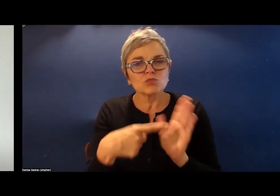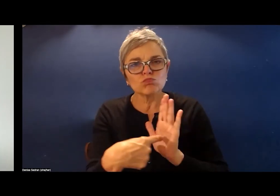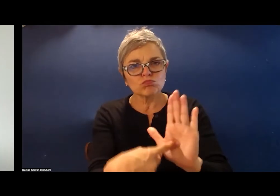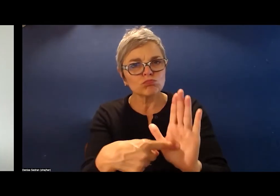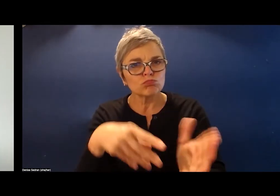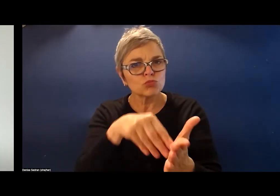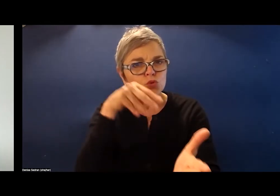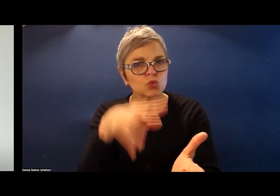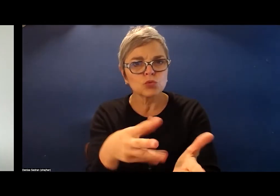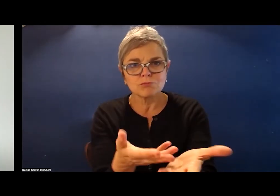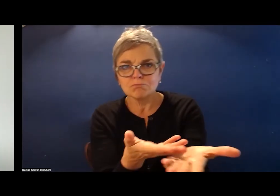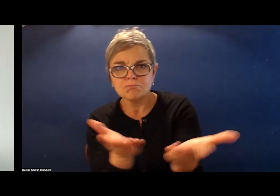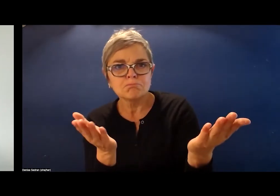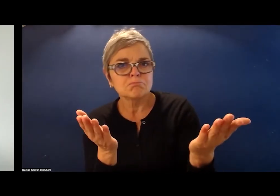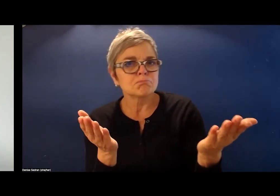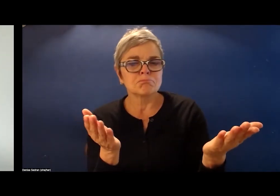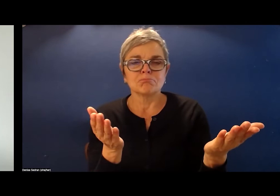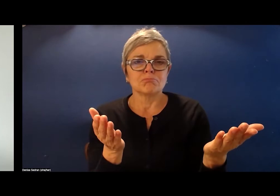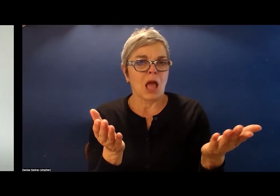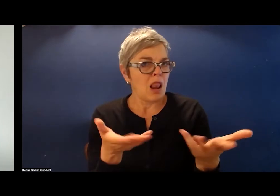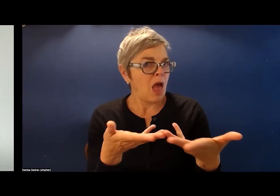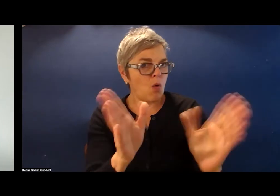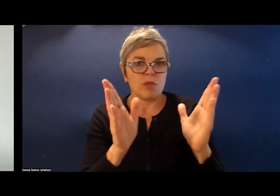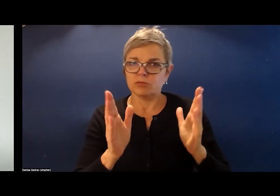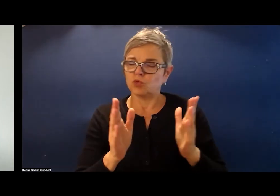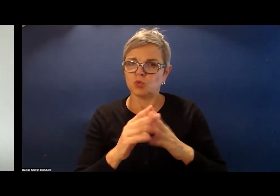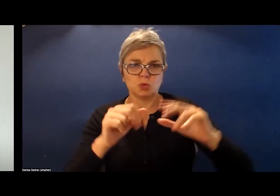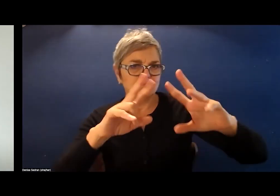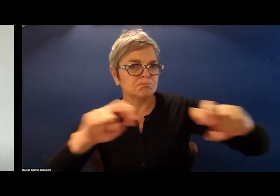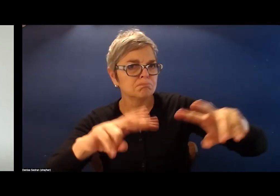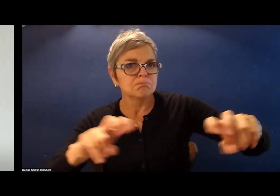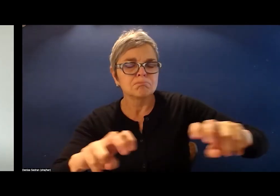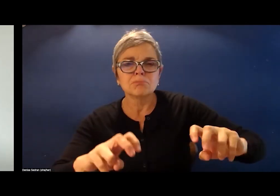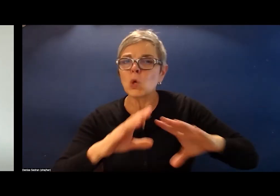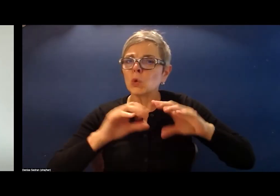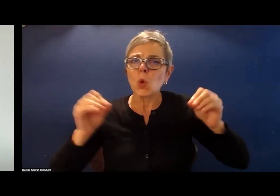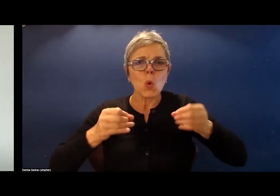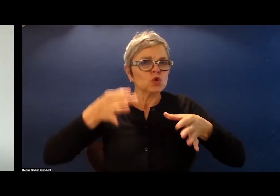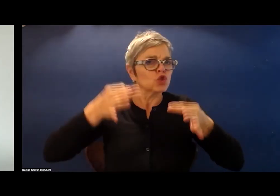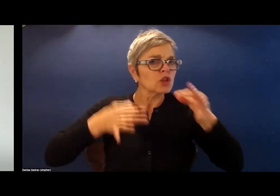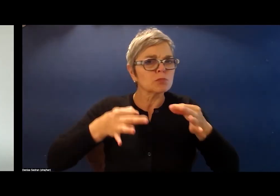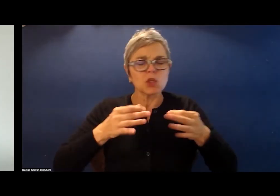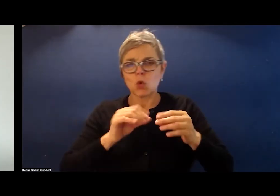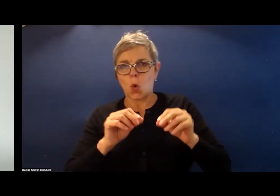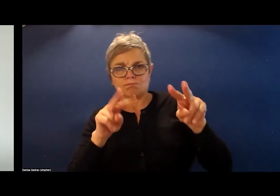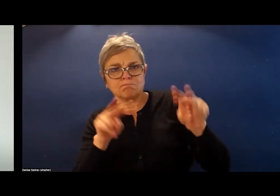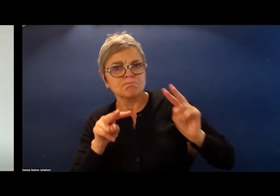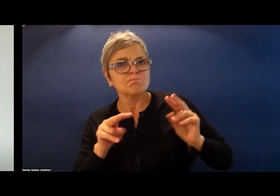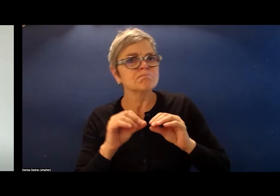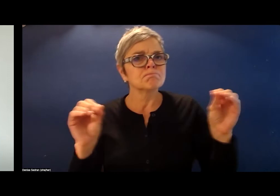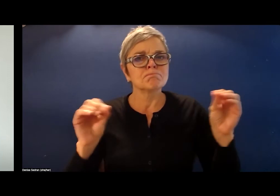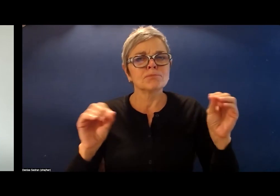opportunity and space without critique or judgment to think about what it means to get an A, to get a B, to get a C.